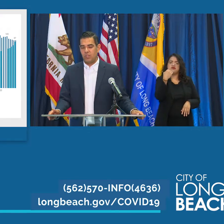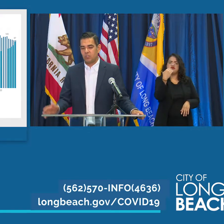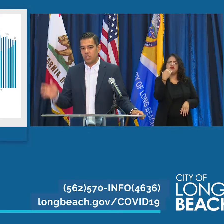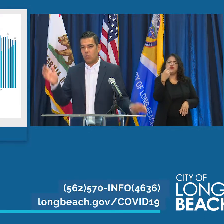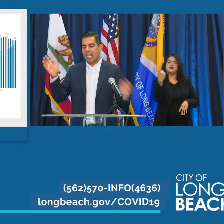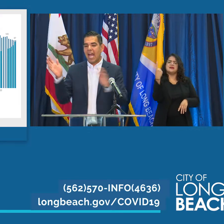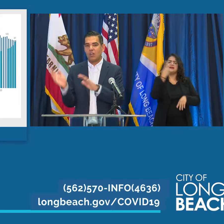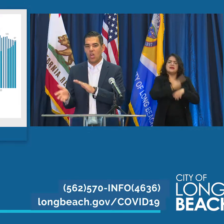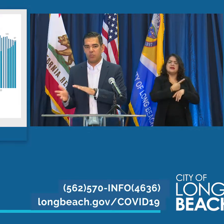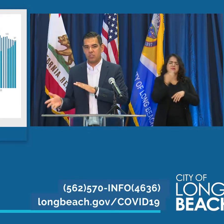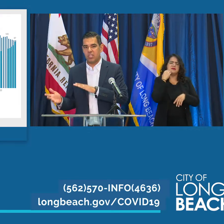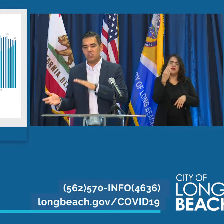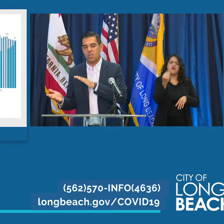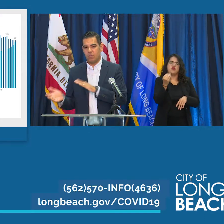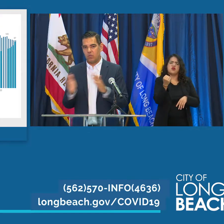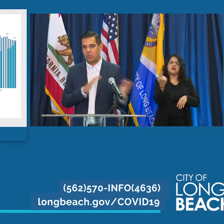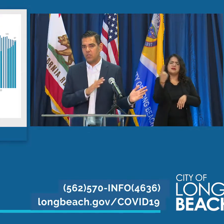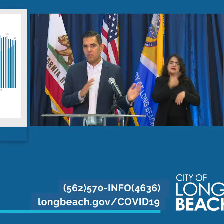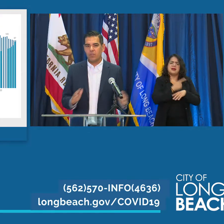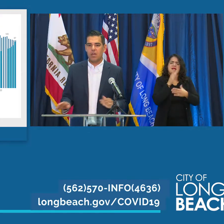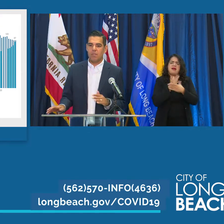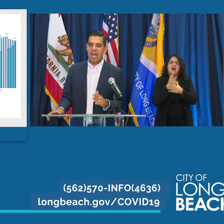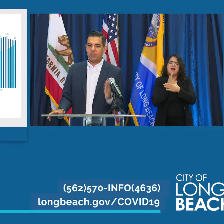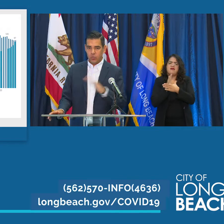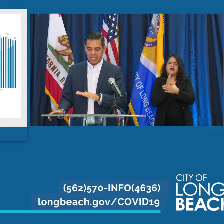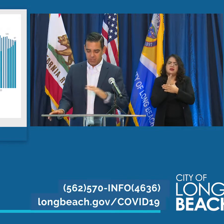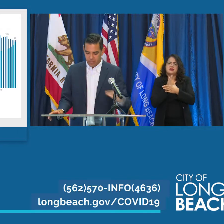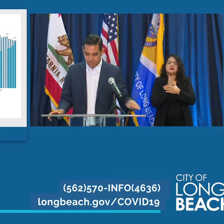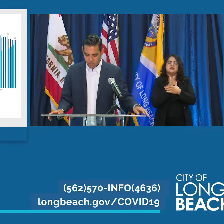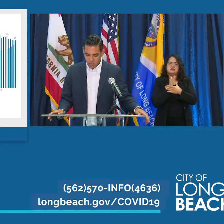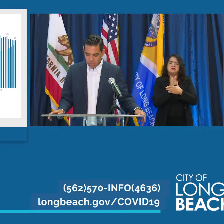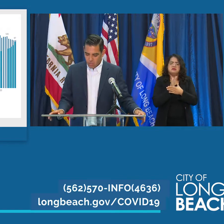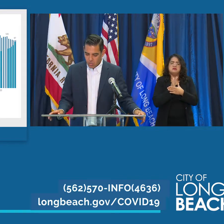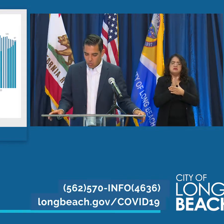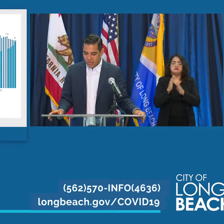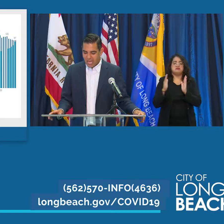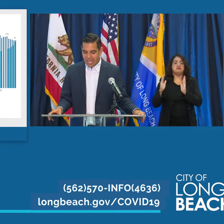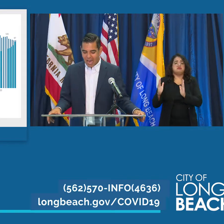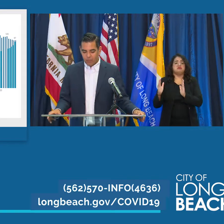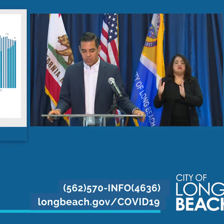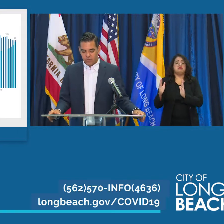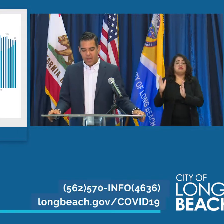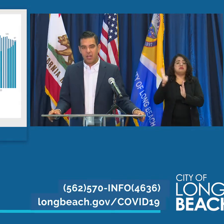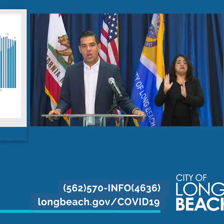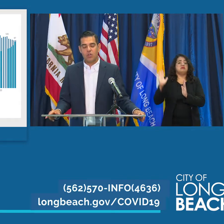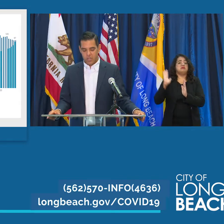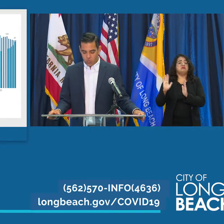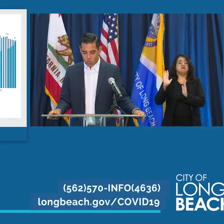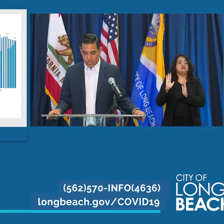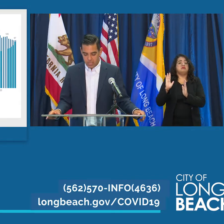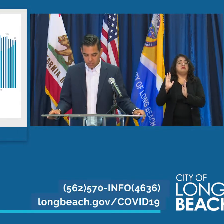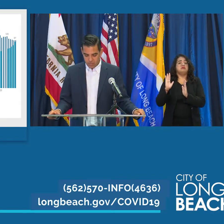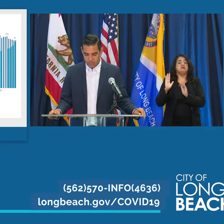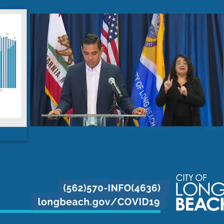because we know we add hospitalization numbers after we get them, we've had an average of about 101